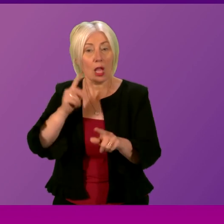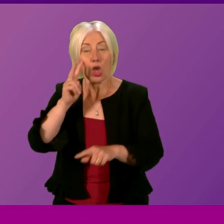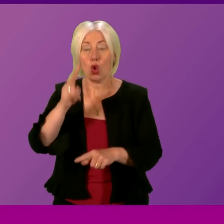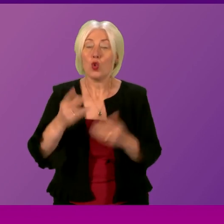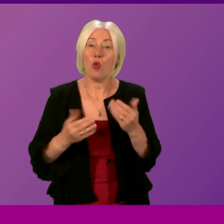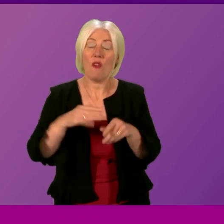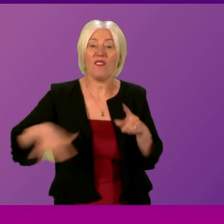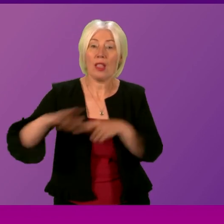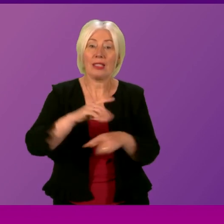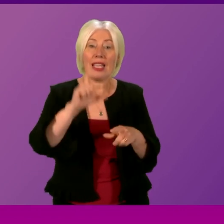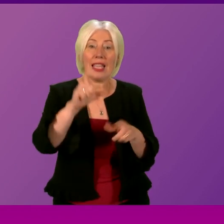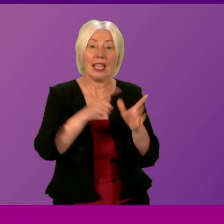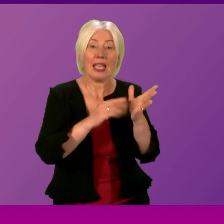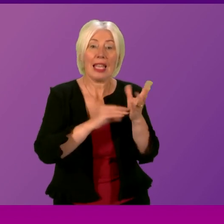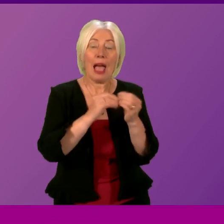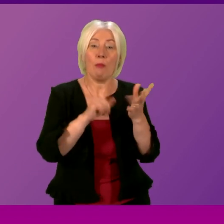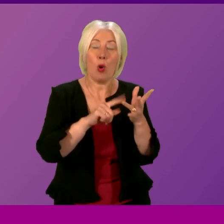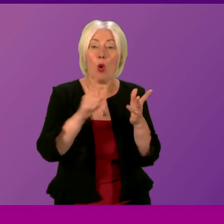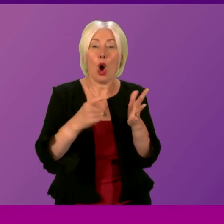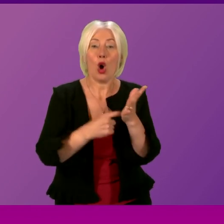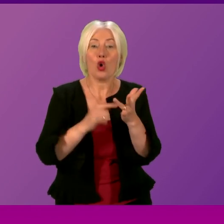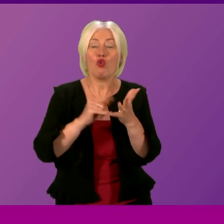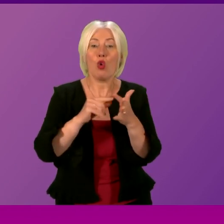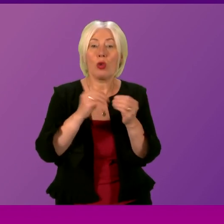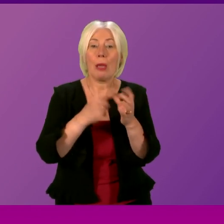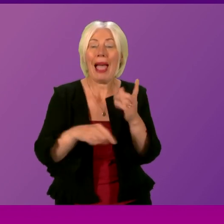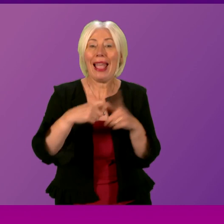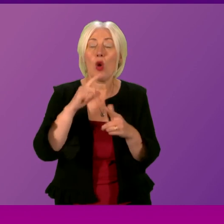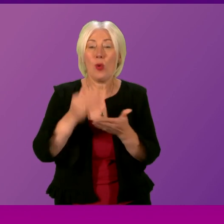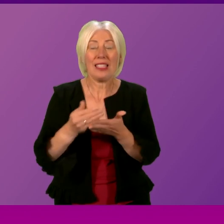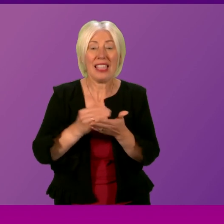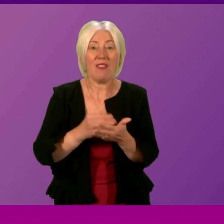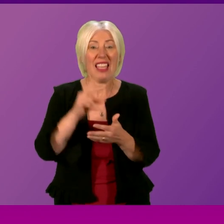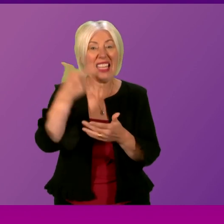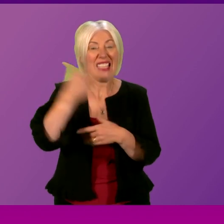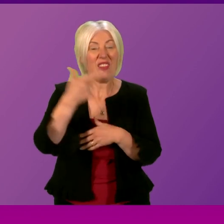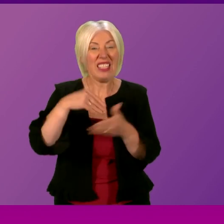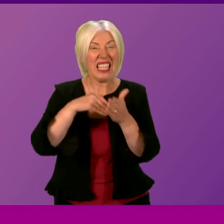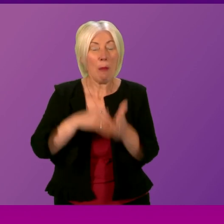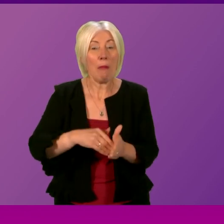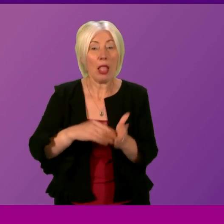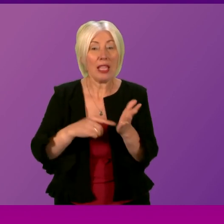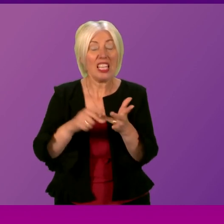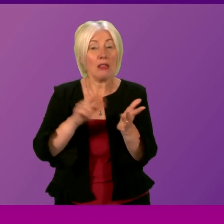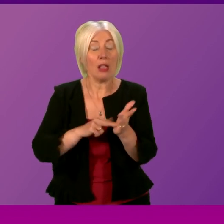Rosebank would save 17 million tonnes of CO2 compared to foreign imports. More